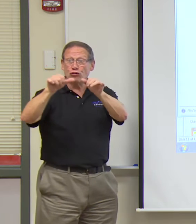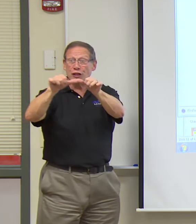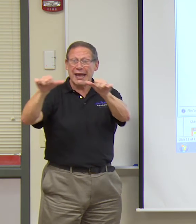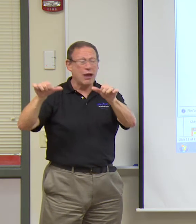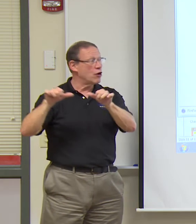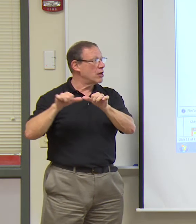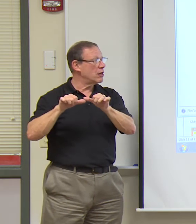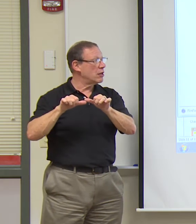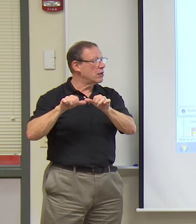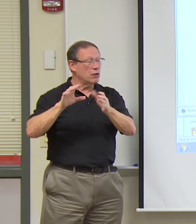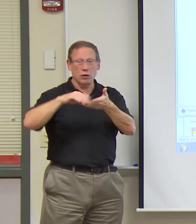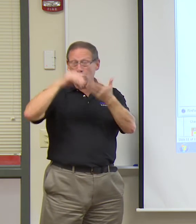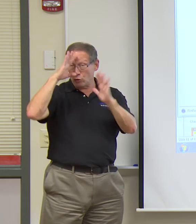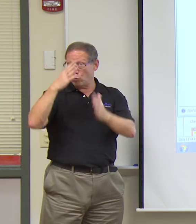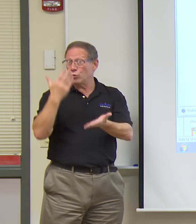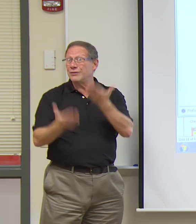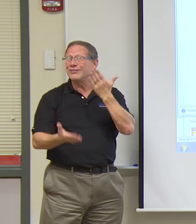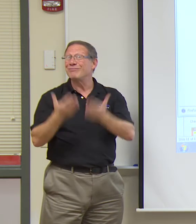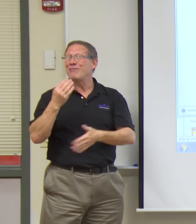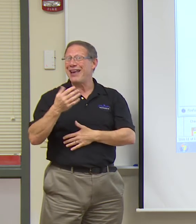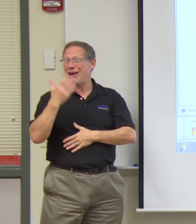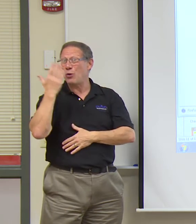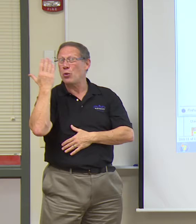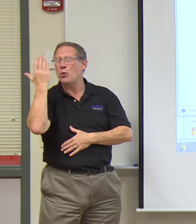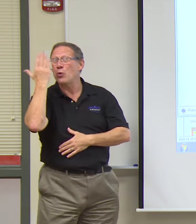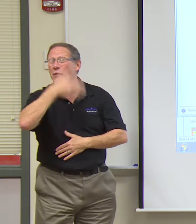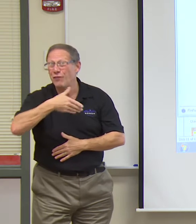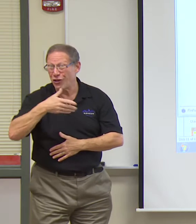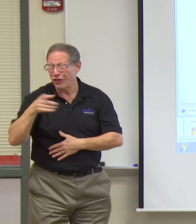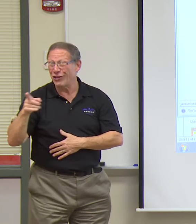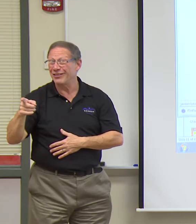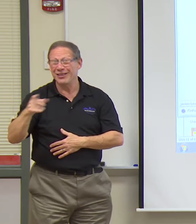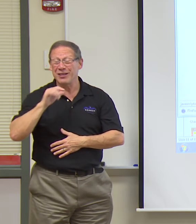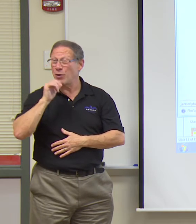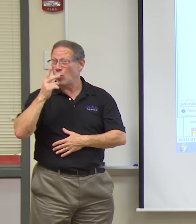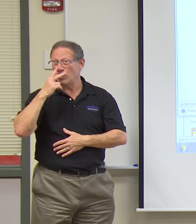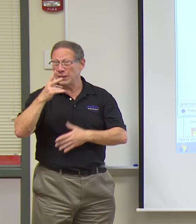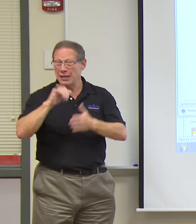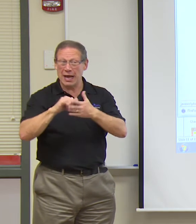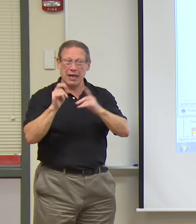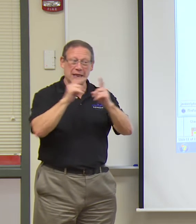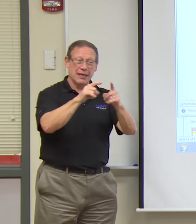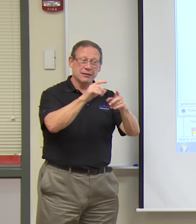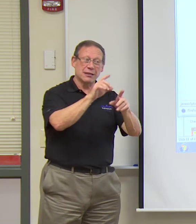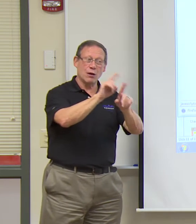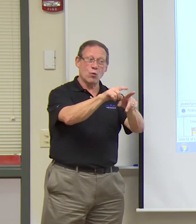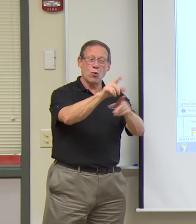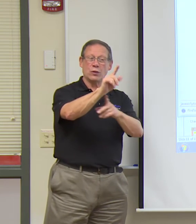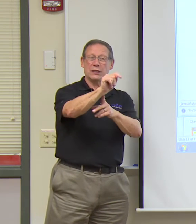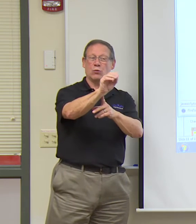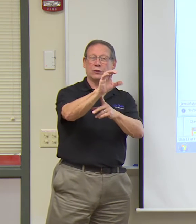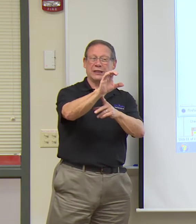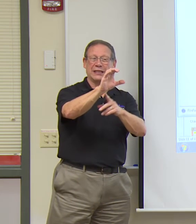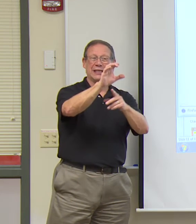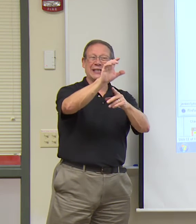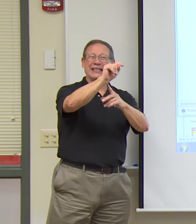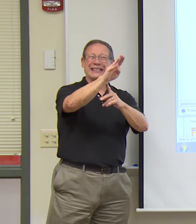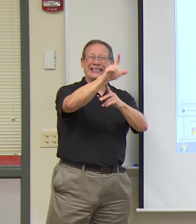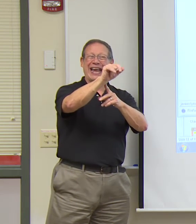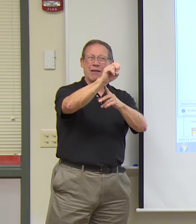students may not see it unless they go to table of contents and then happen to,